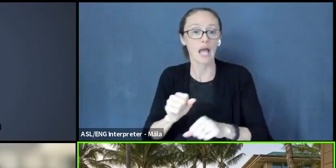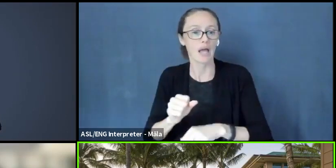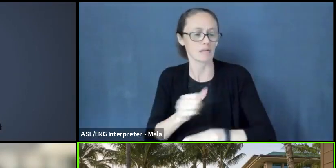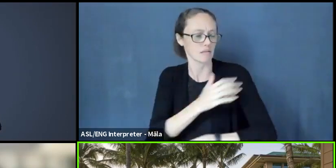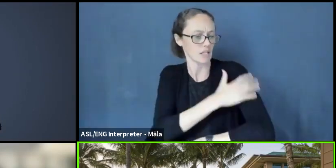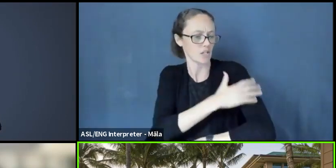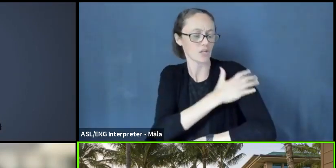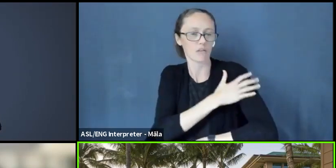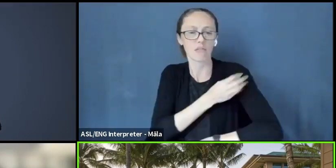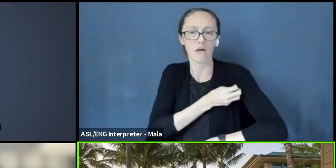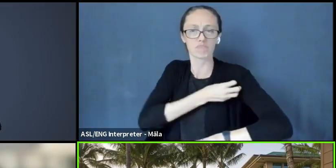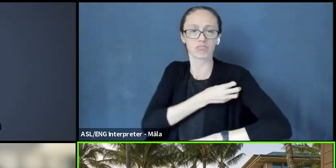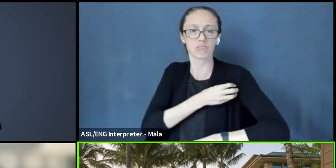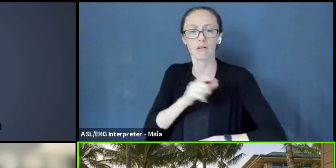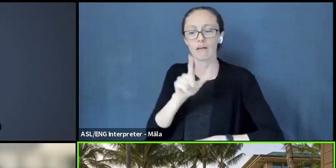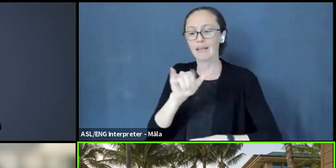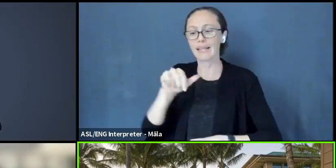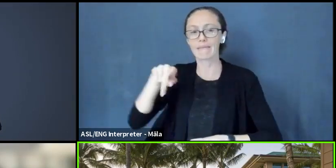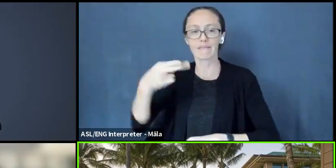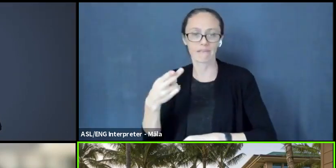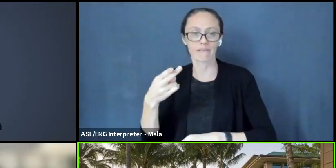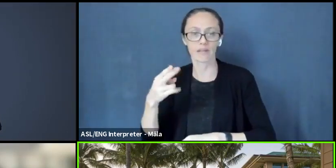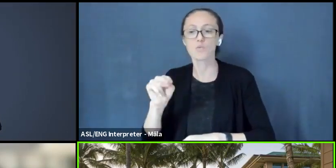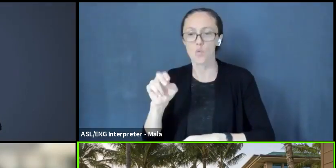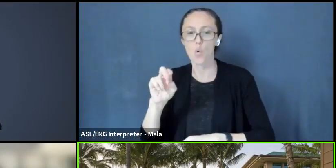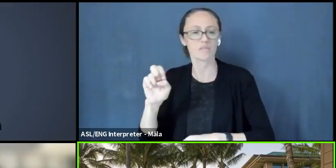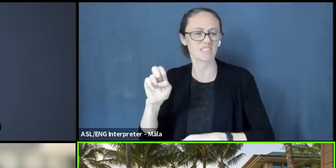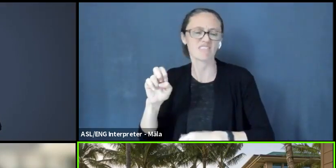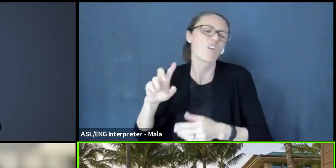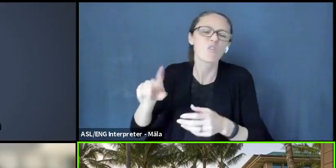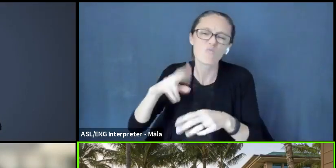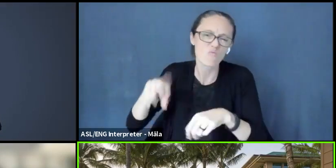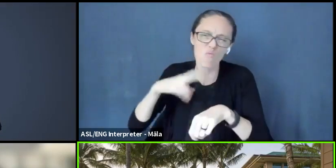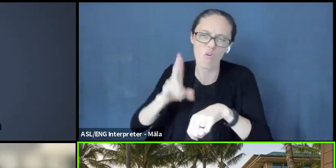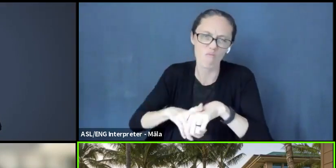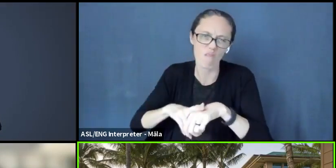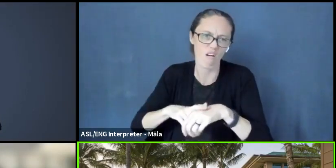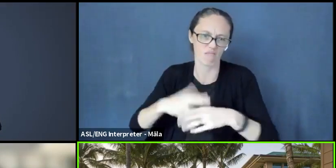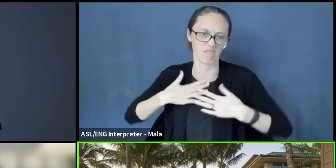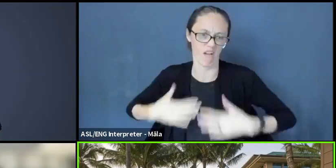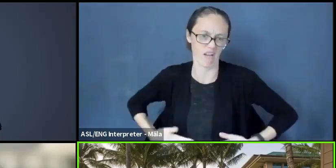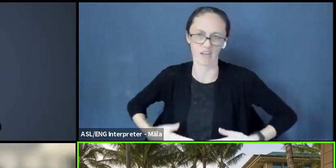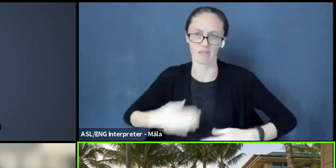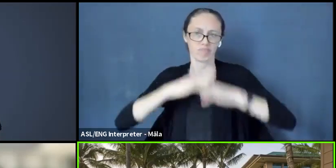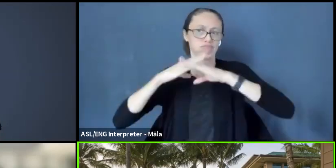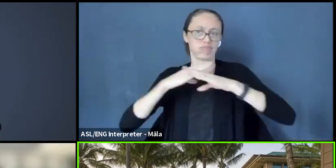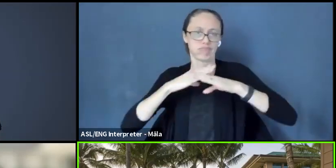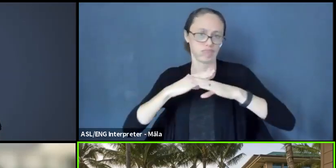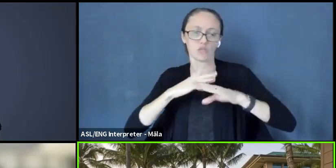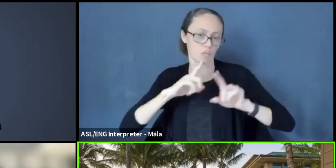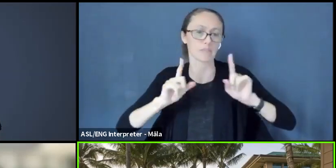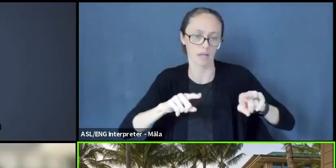Part of the normal response. Fever sometimes.